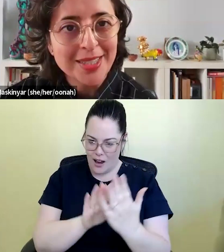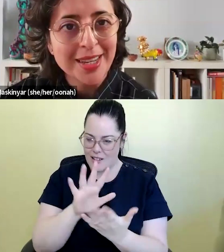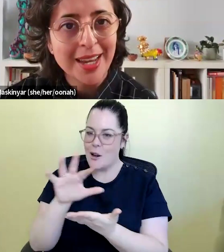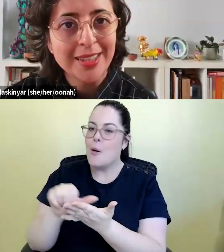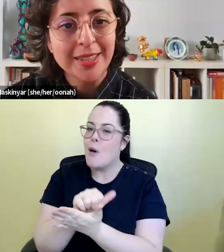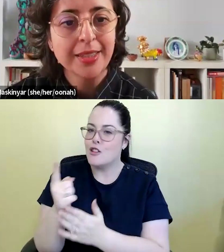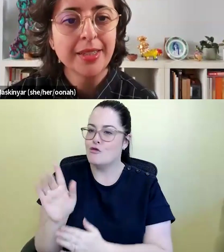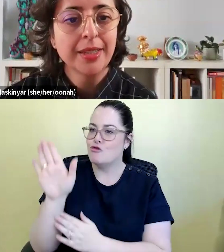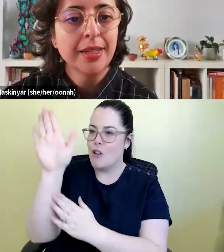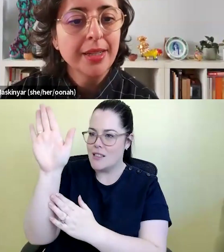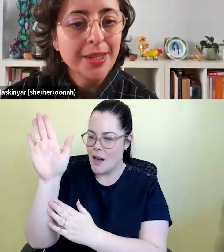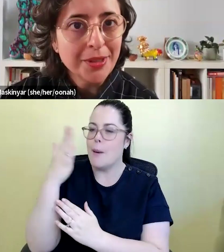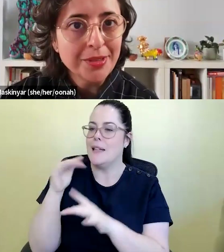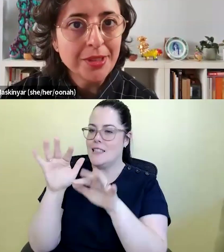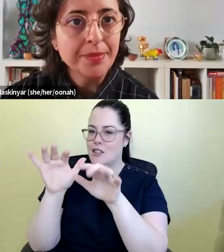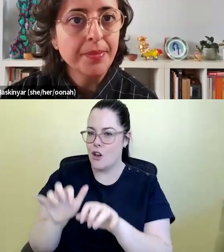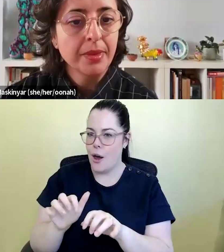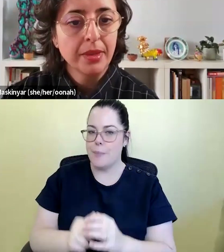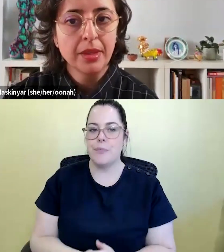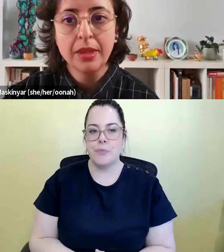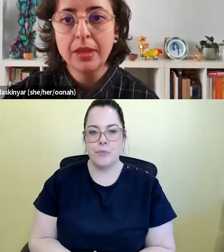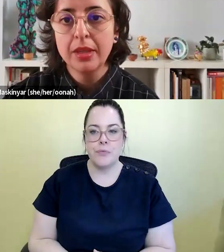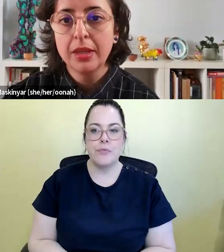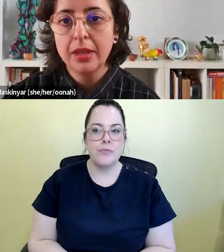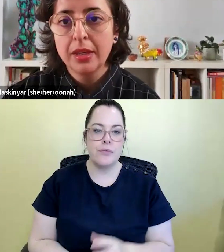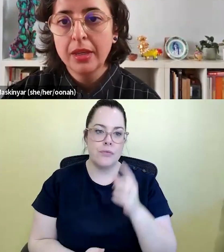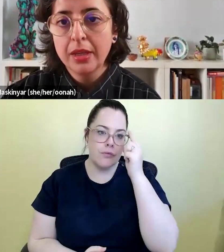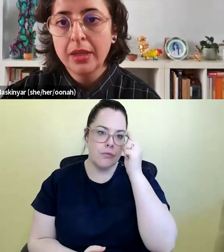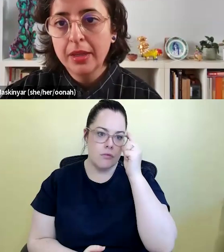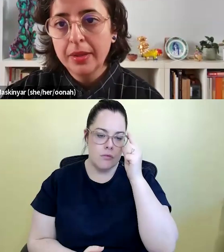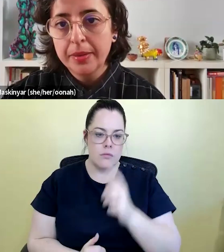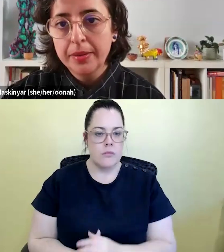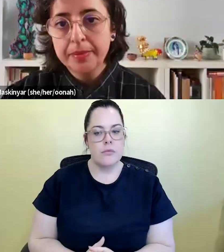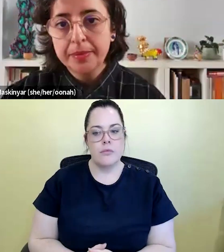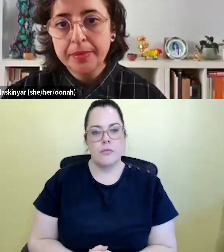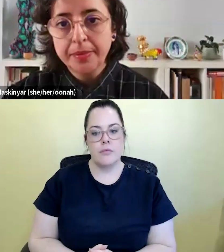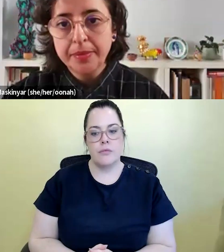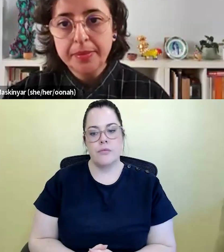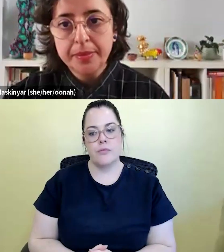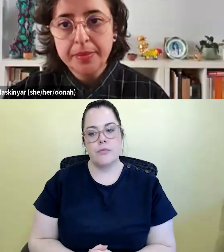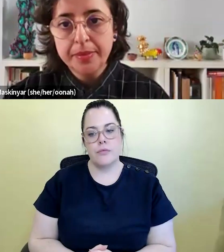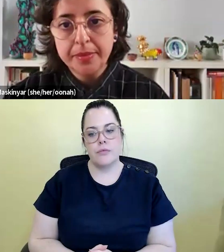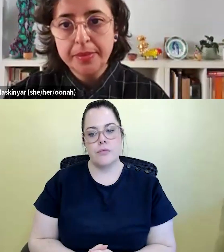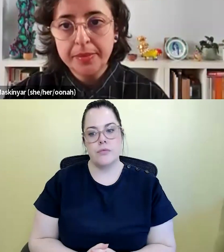raised their hand. Niwa, over to you. >> Thank you, this is a great question